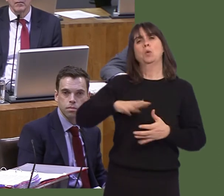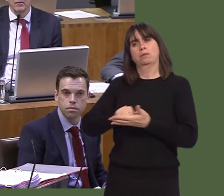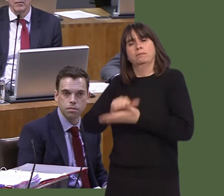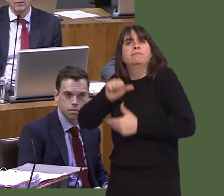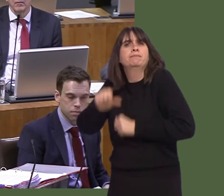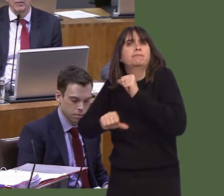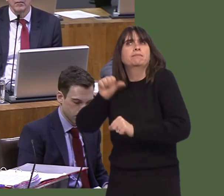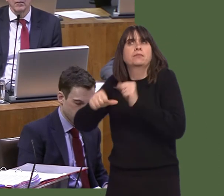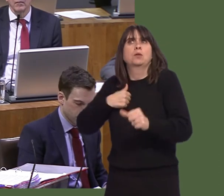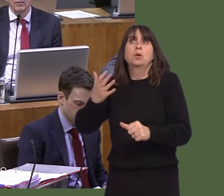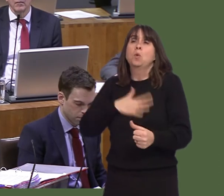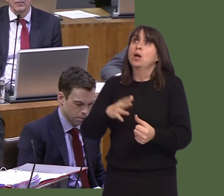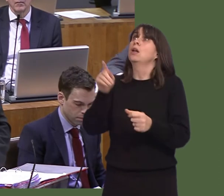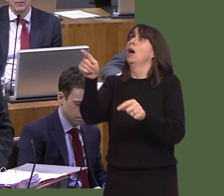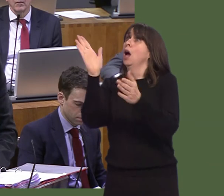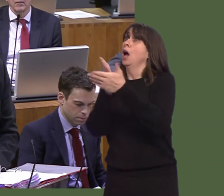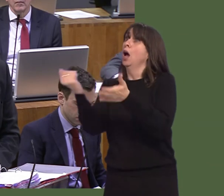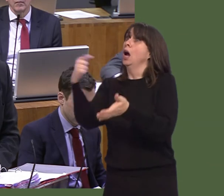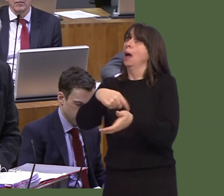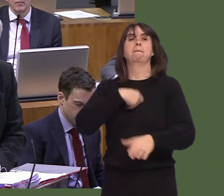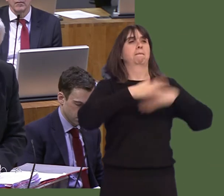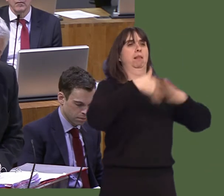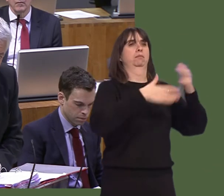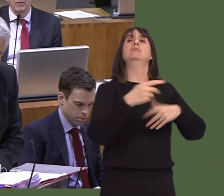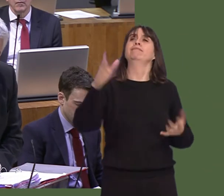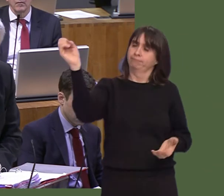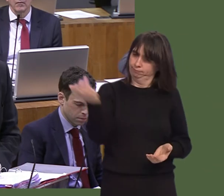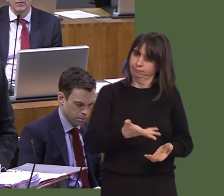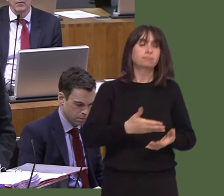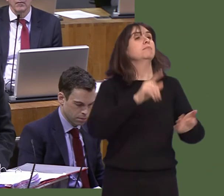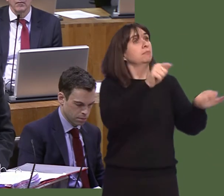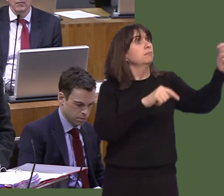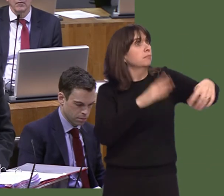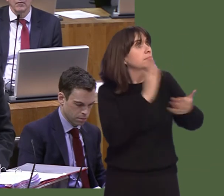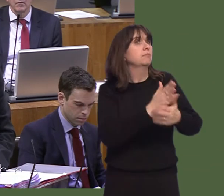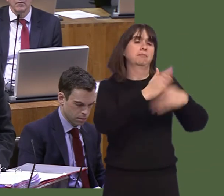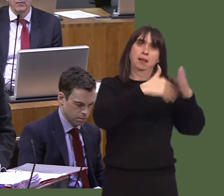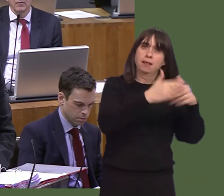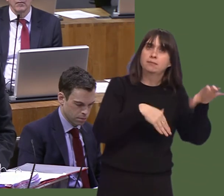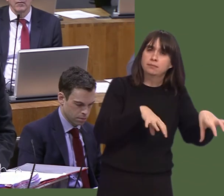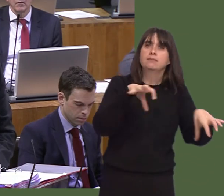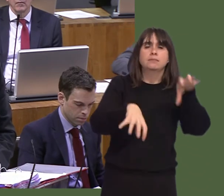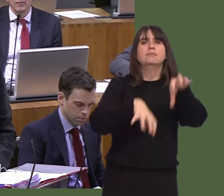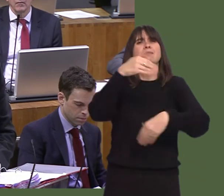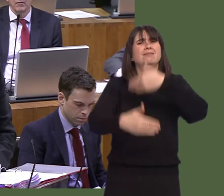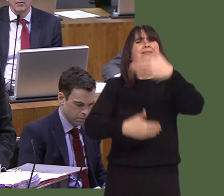still balance overall, rather than the health board budgetójust to make that clear. Look, all health boards across Wales have a duty to ensure safe and sustainable services.